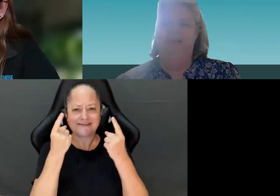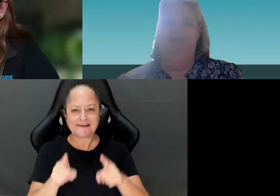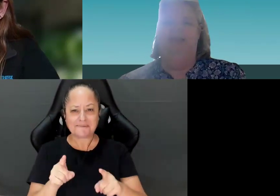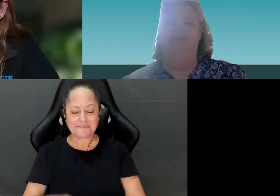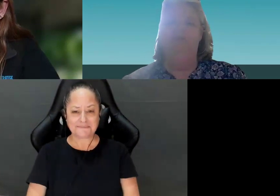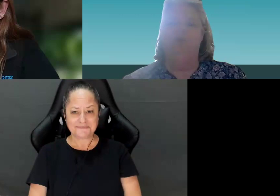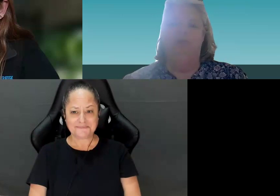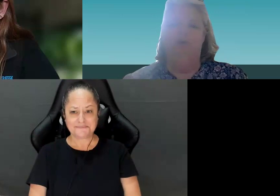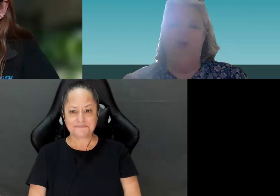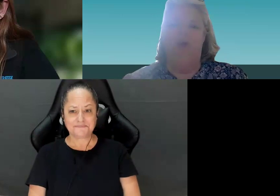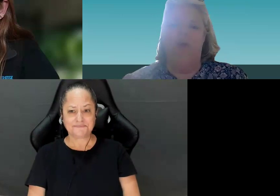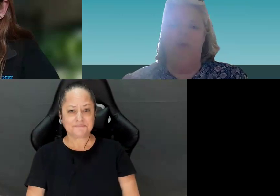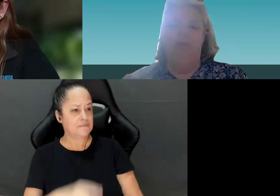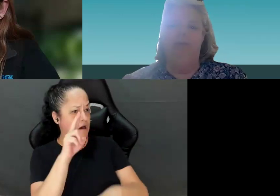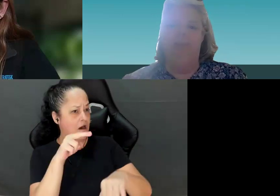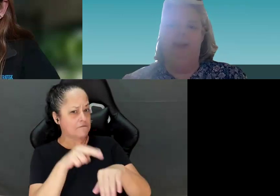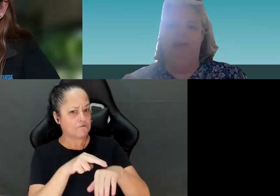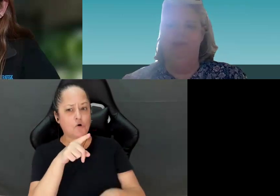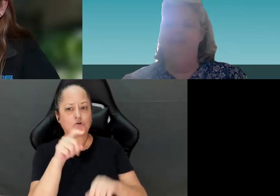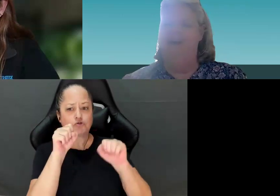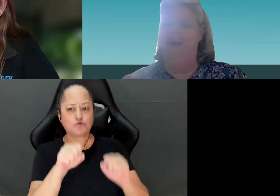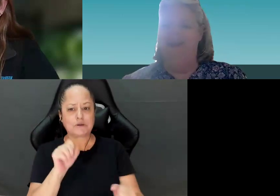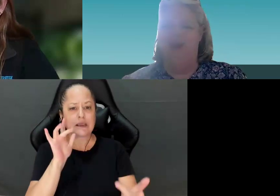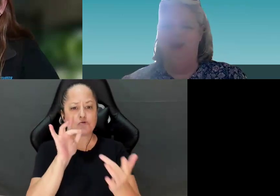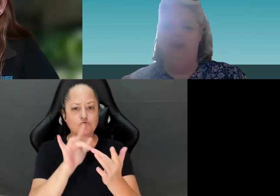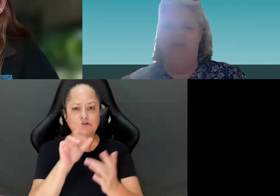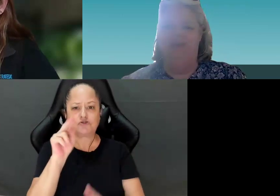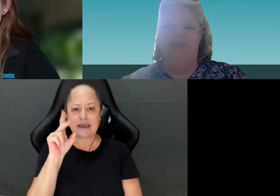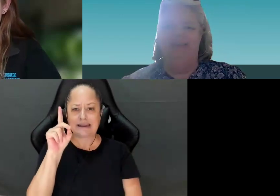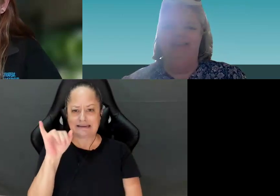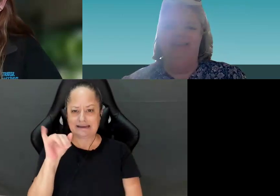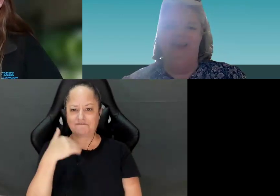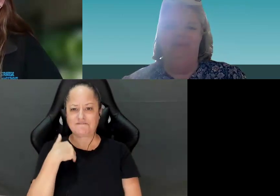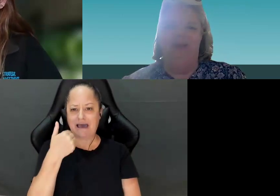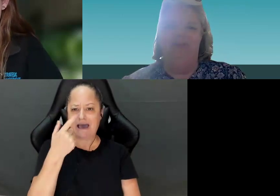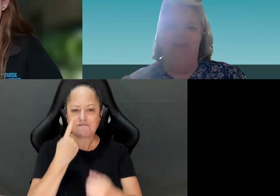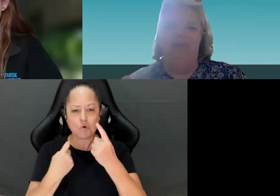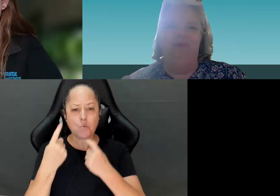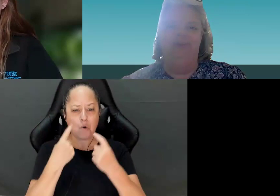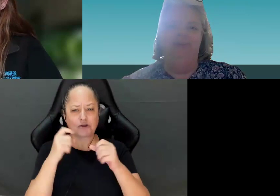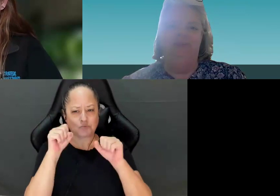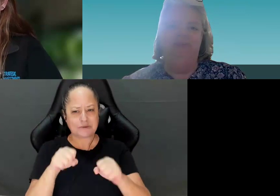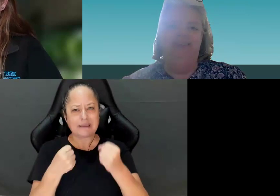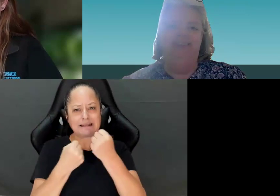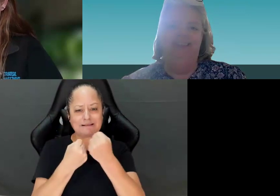You can always reach back out to NDI if you have any questions, if we can support you.